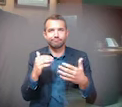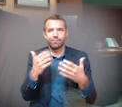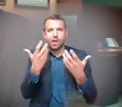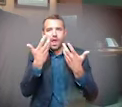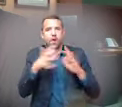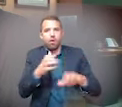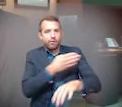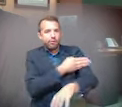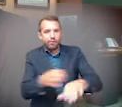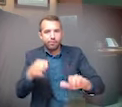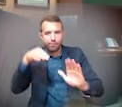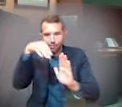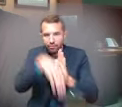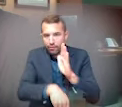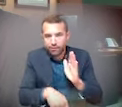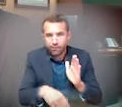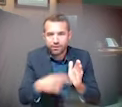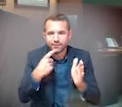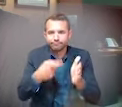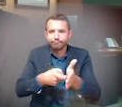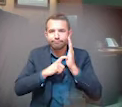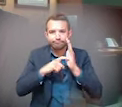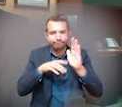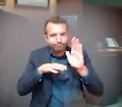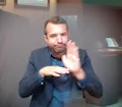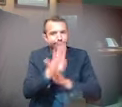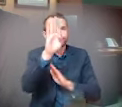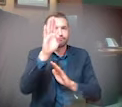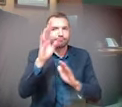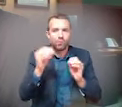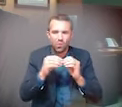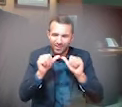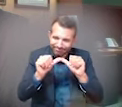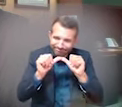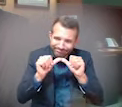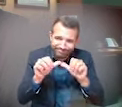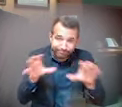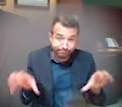can gain through actually interacting in the physical space with one another. Diane: Mm-hmm.